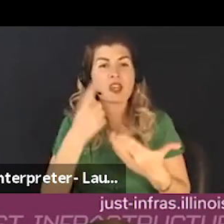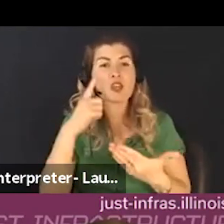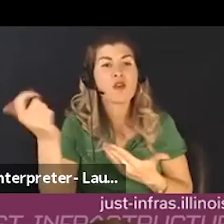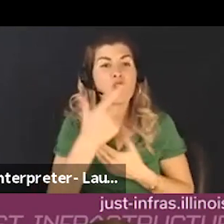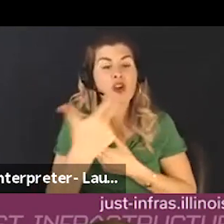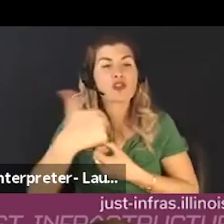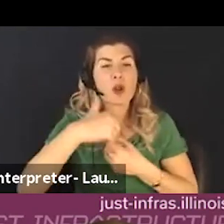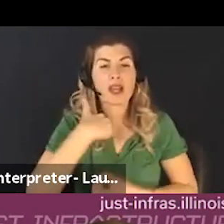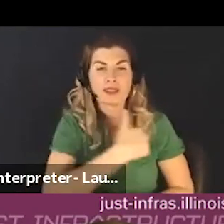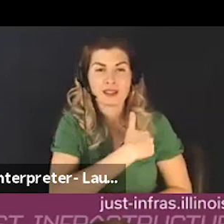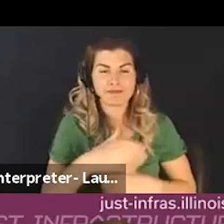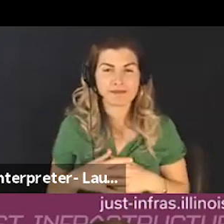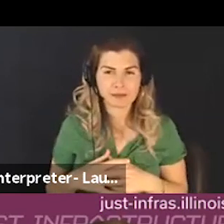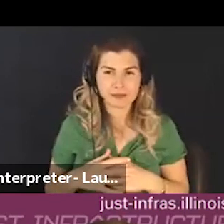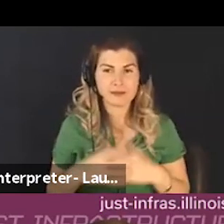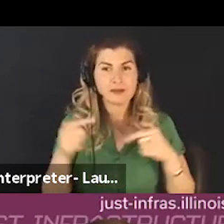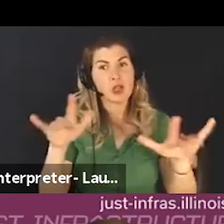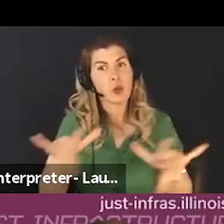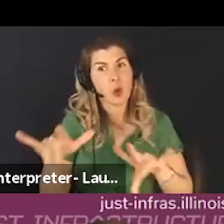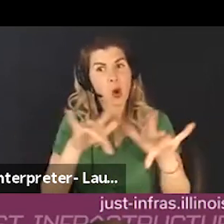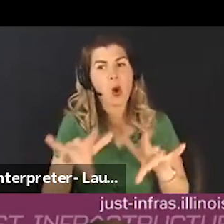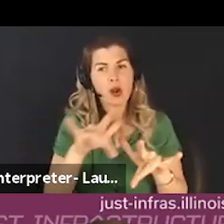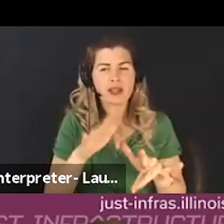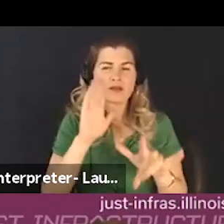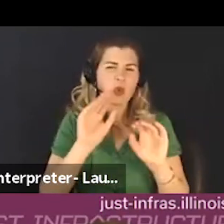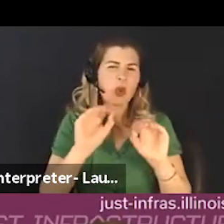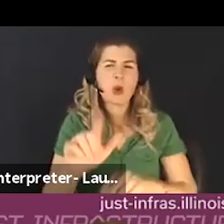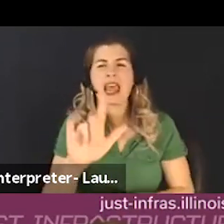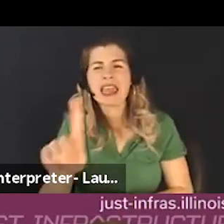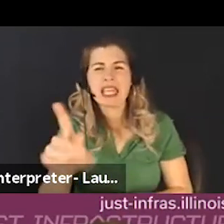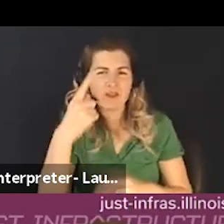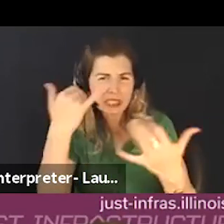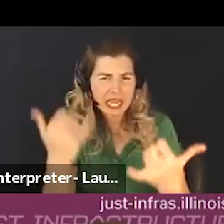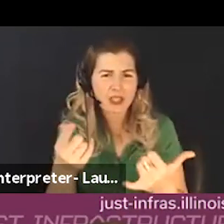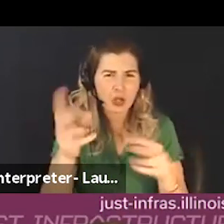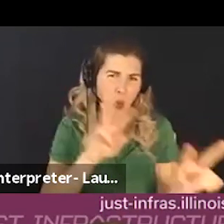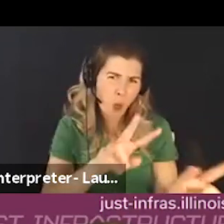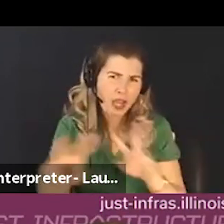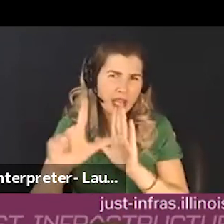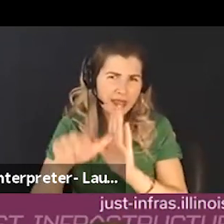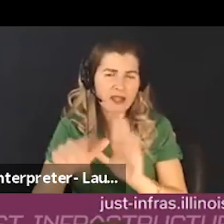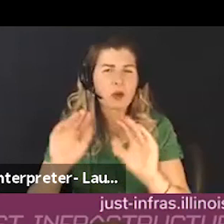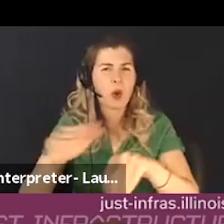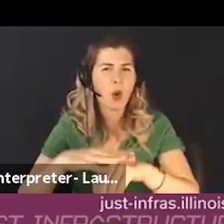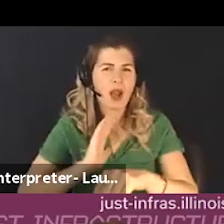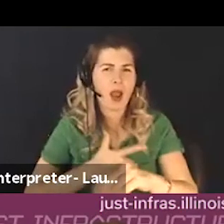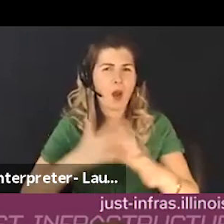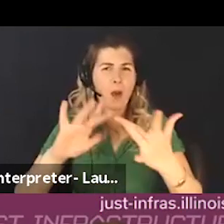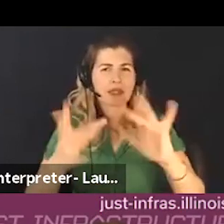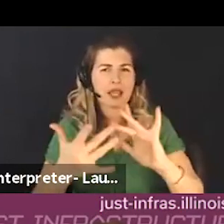And thank you all for joining us today, or recording of this talk, it was a link shared in our chat today will be posted to our website.